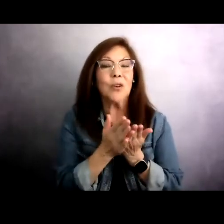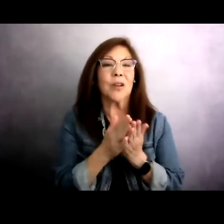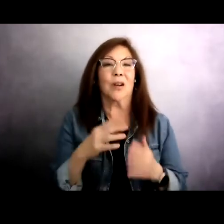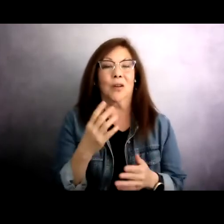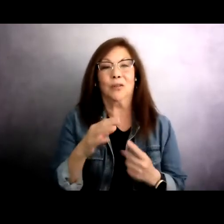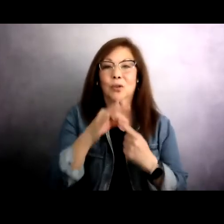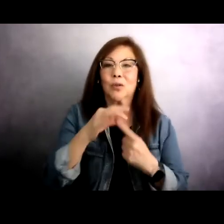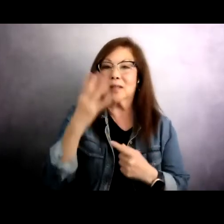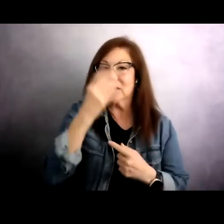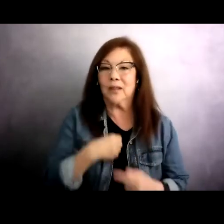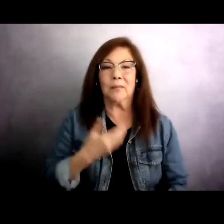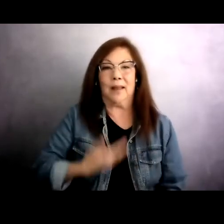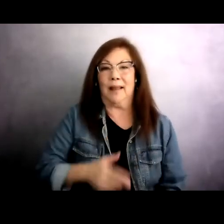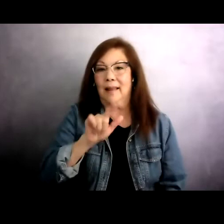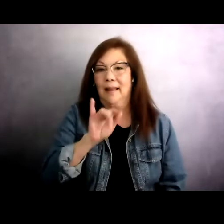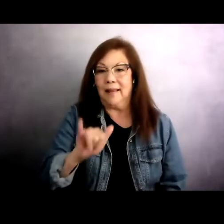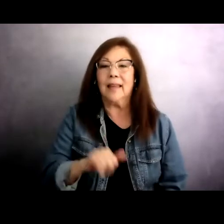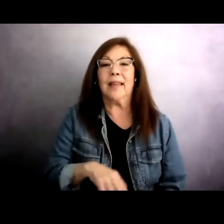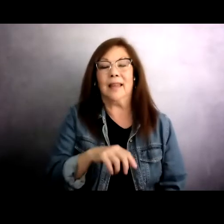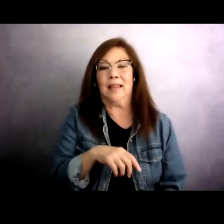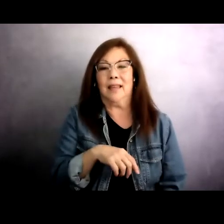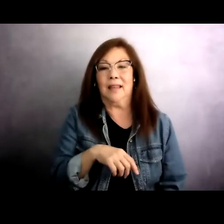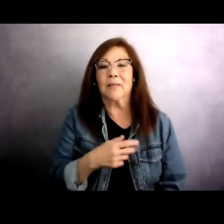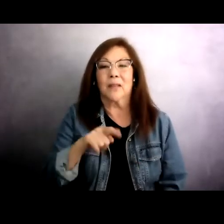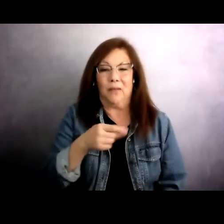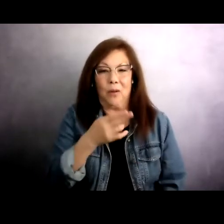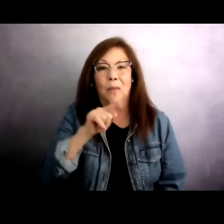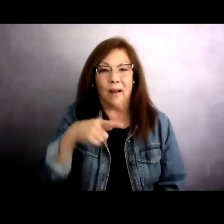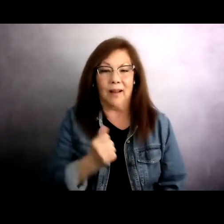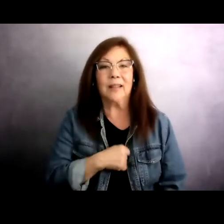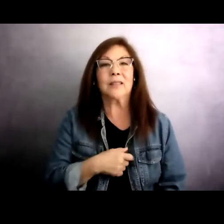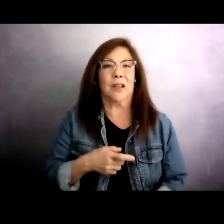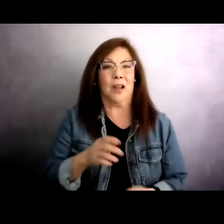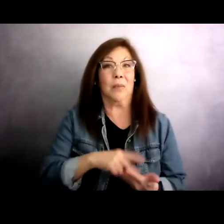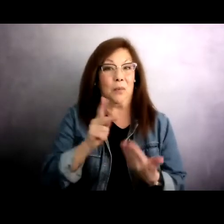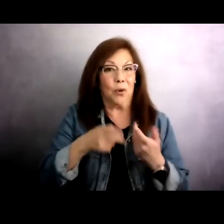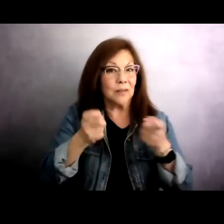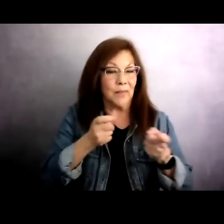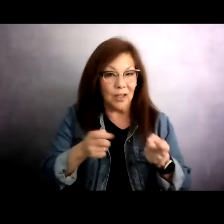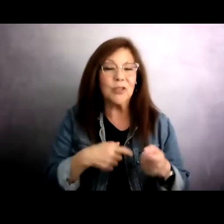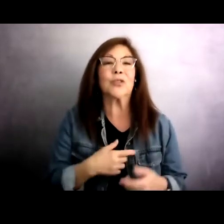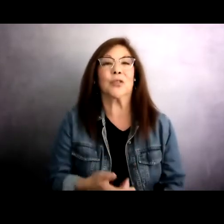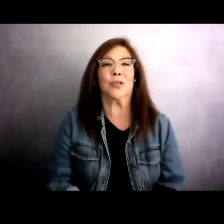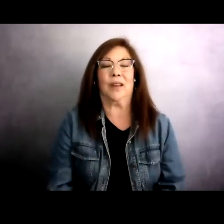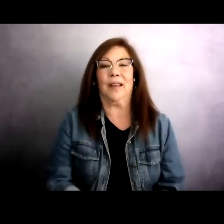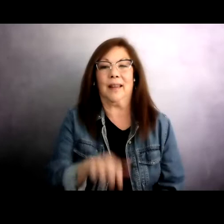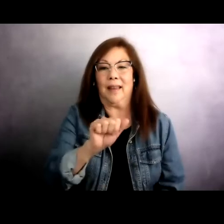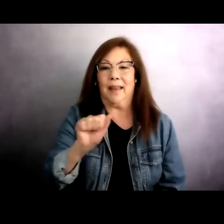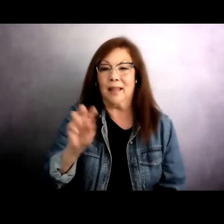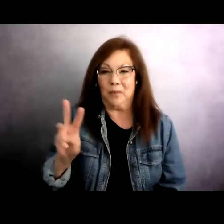manager, is my pleasure to welcome you to this virtual space! Please let us know in